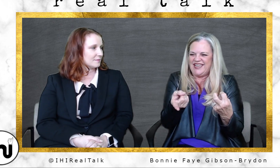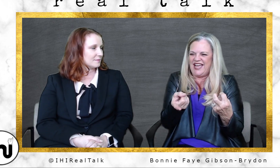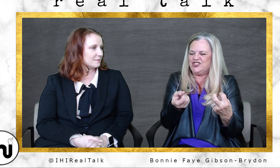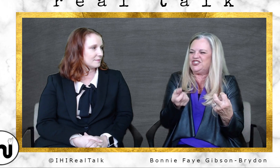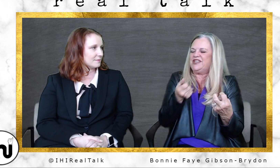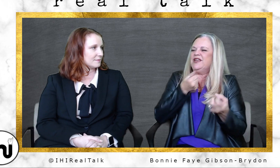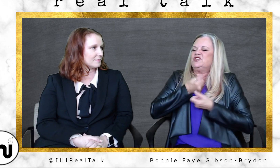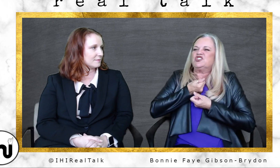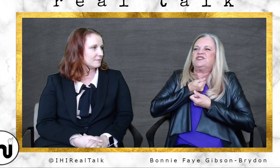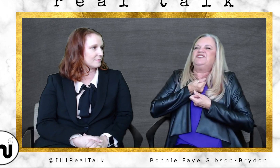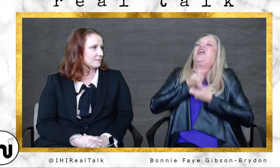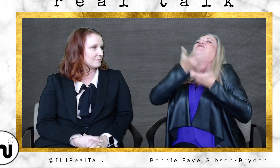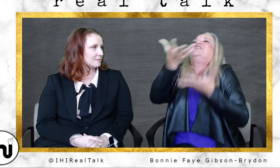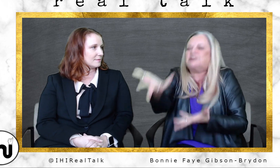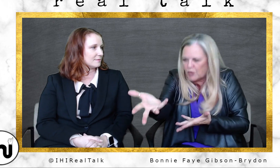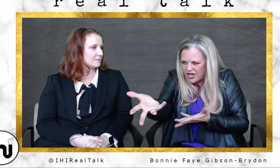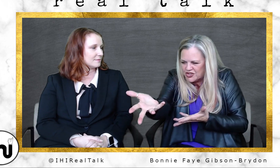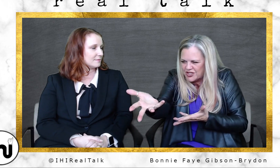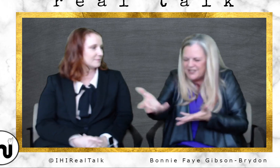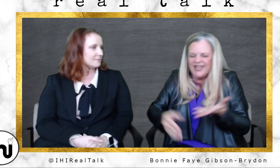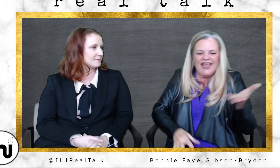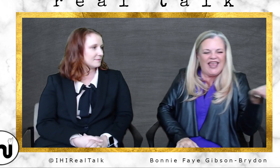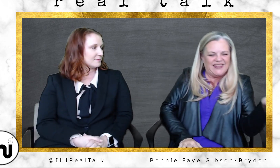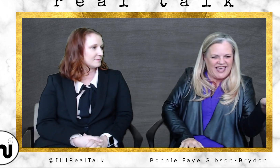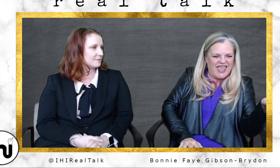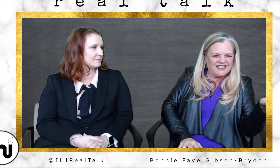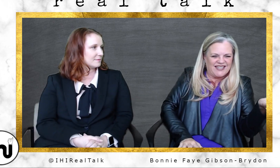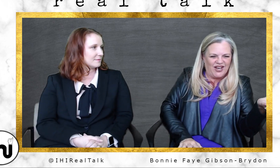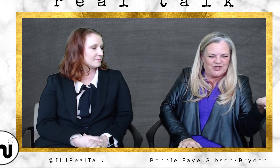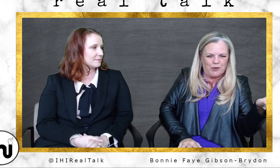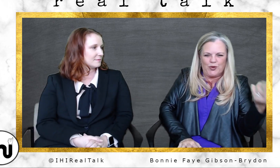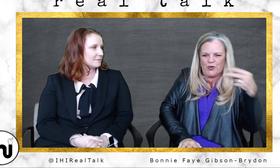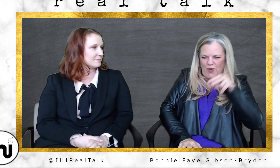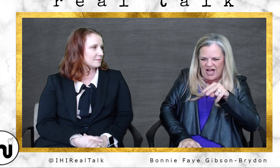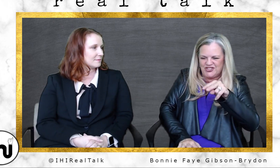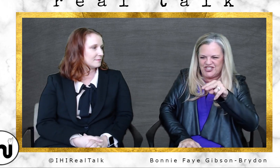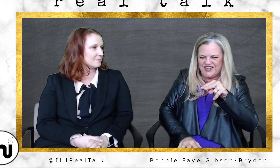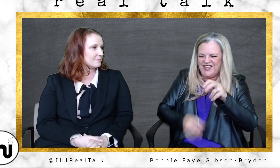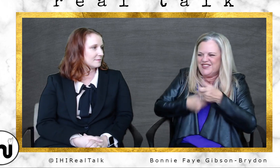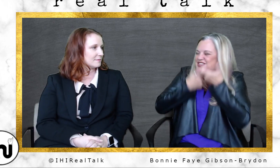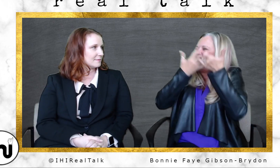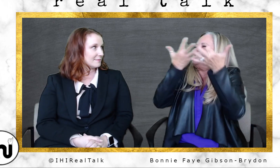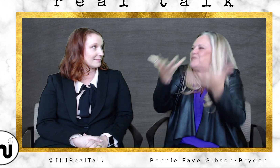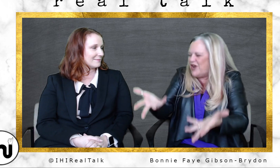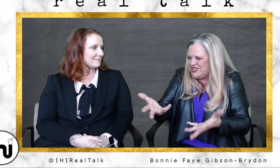just just gave an expression, and the ASL interpreter watching this expression